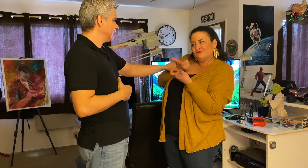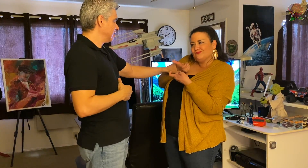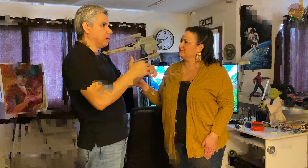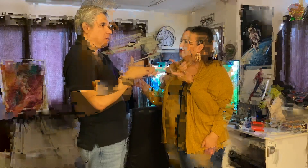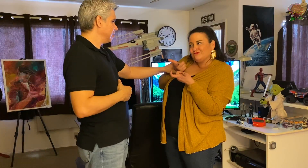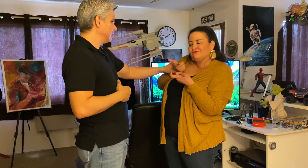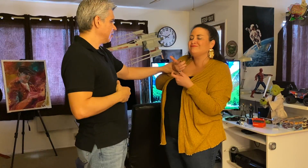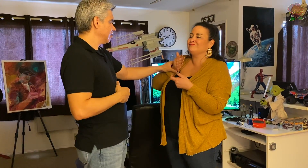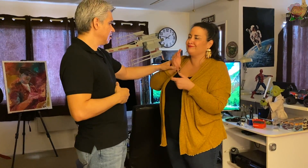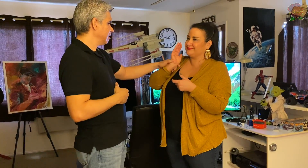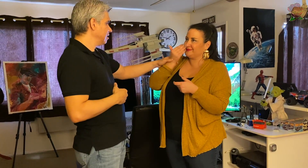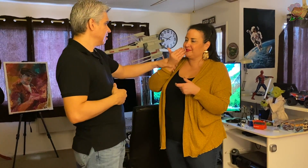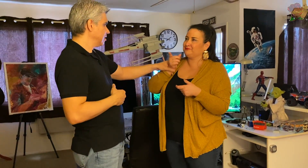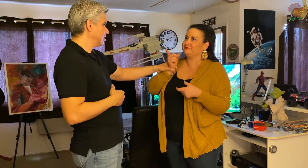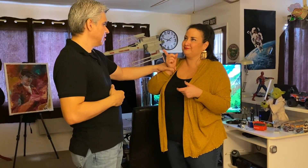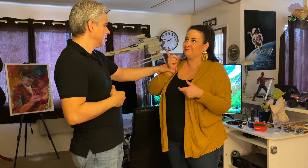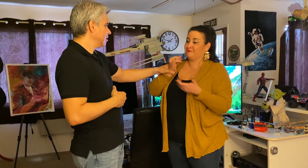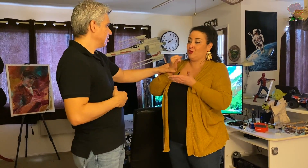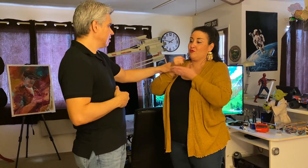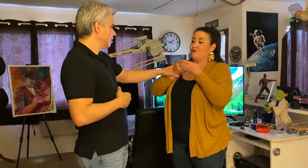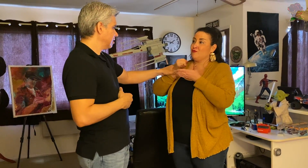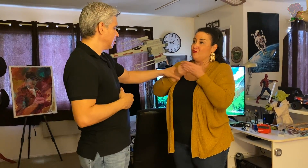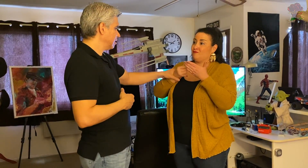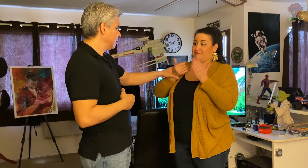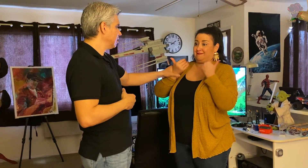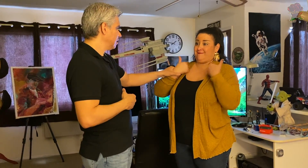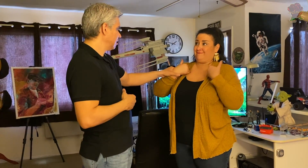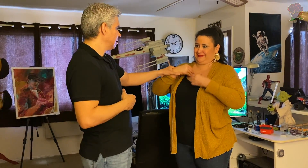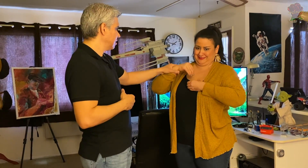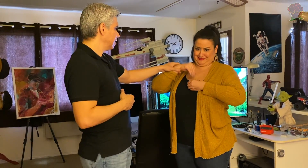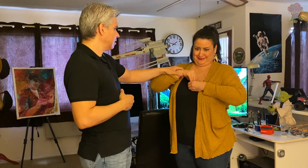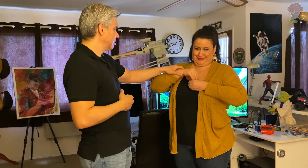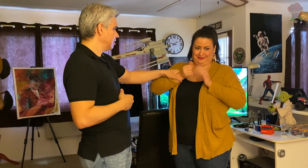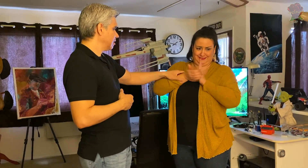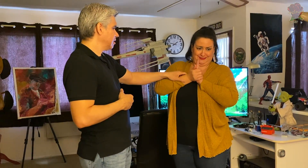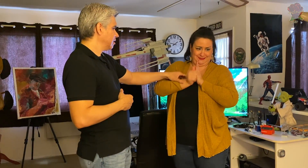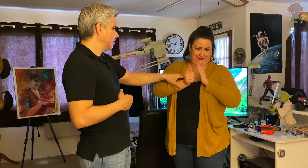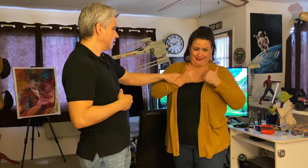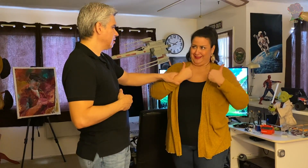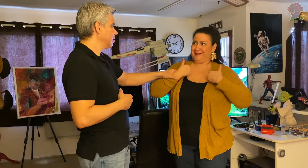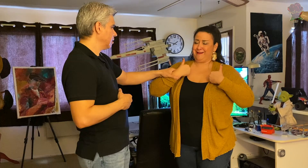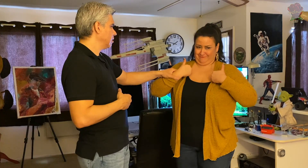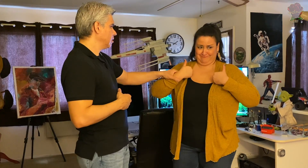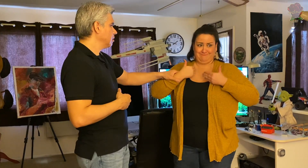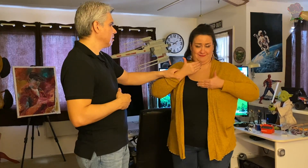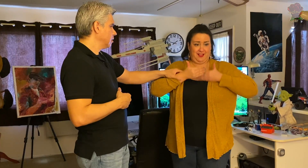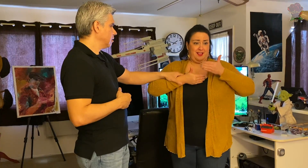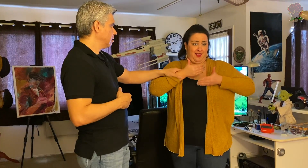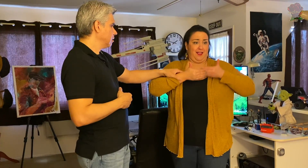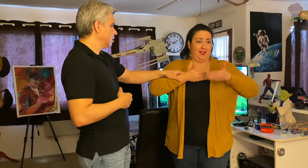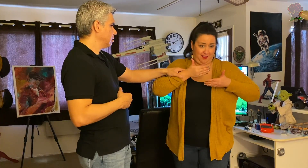It seems that you've always had an innate talent for art,